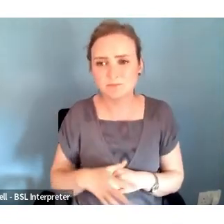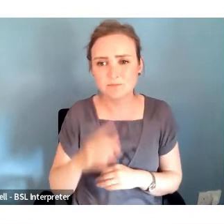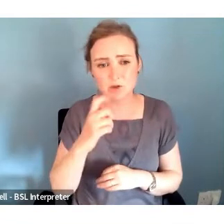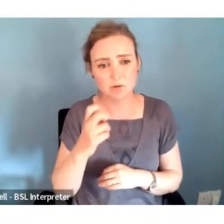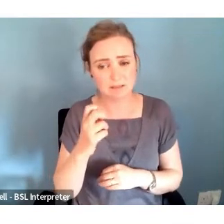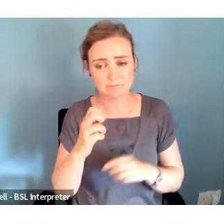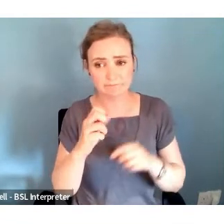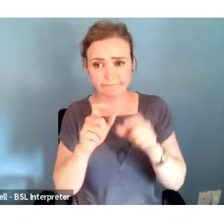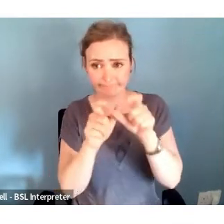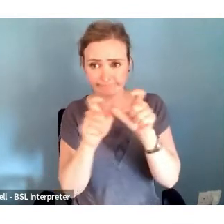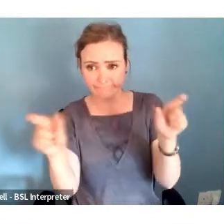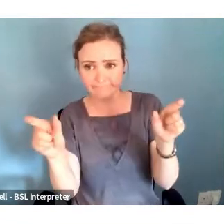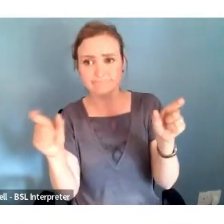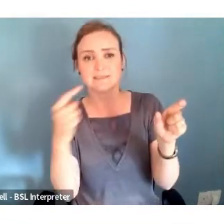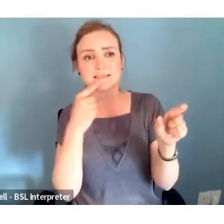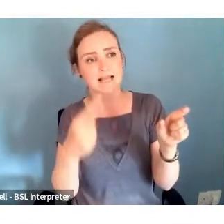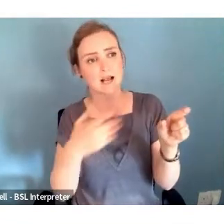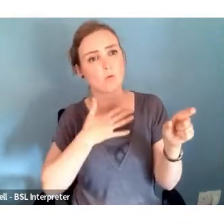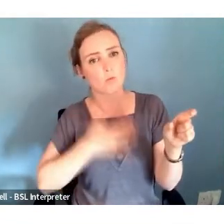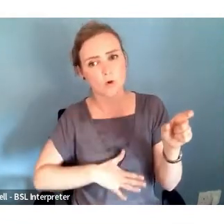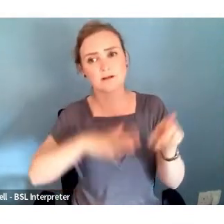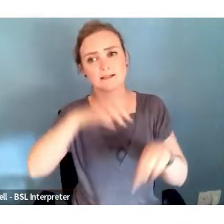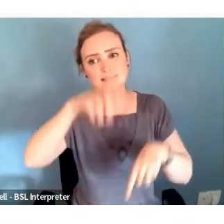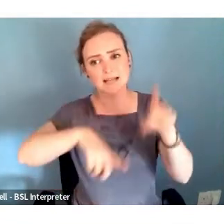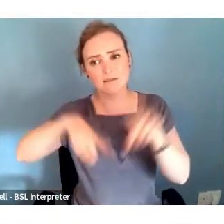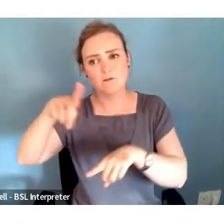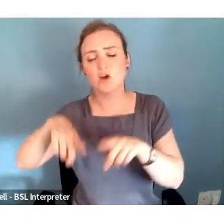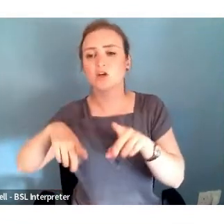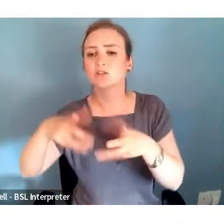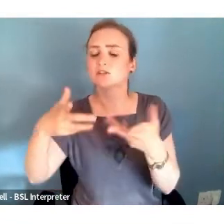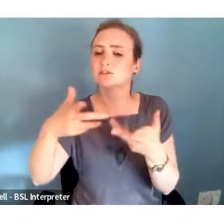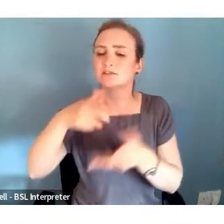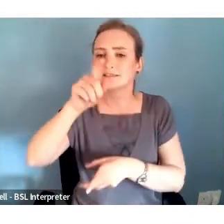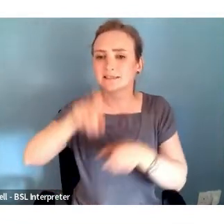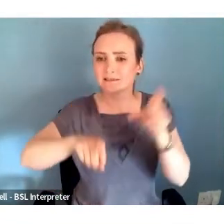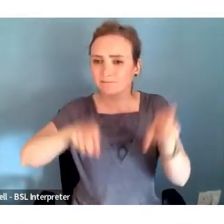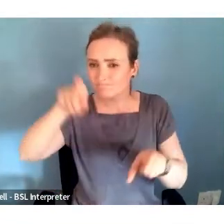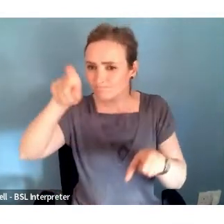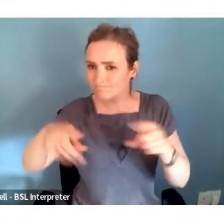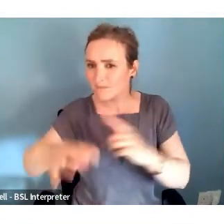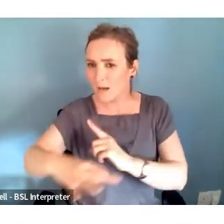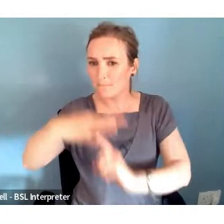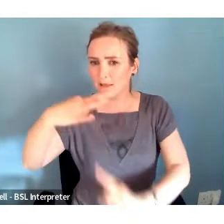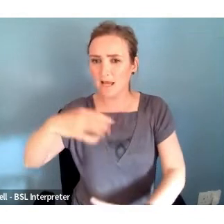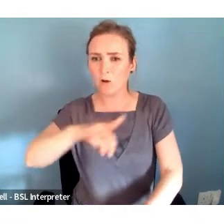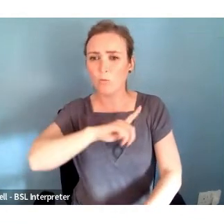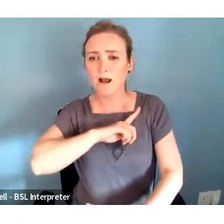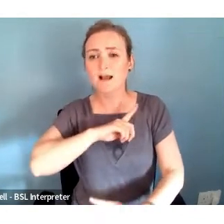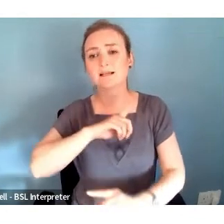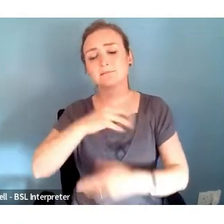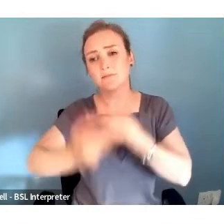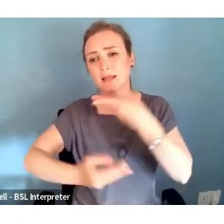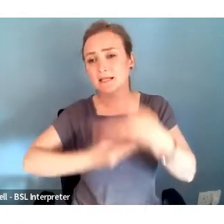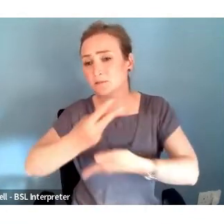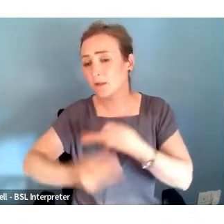want diverse candidates because and why you want that. Not to tick a box, not to look